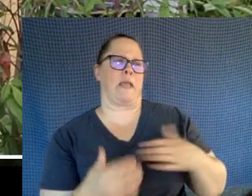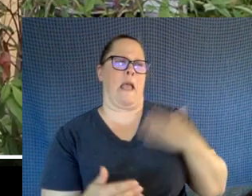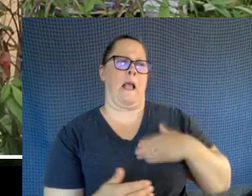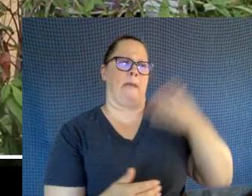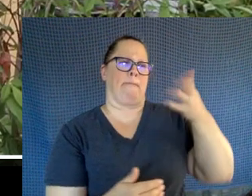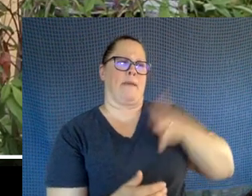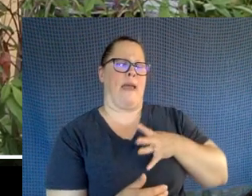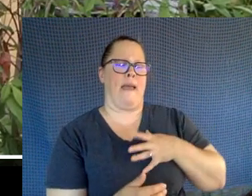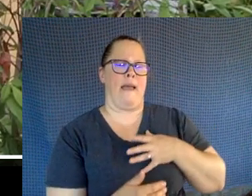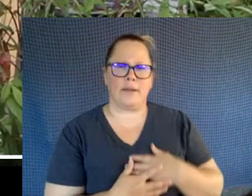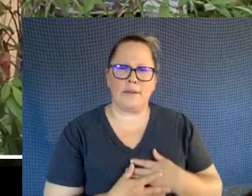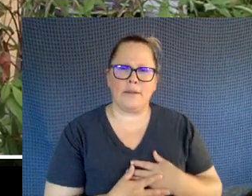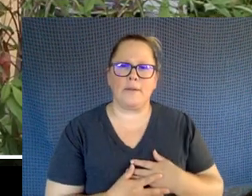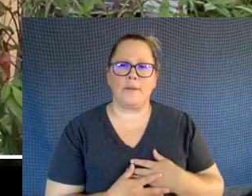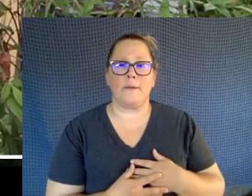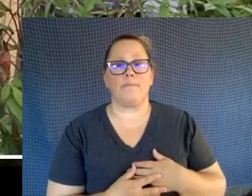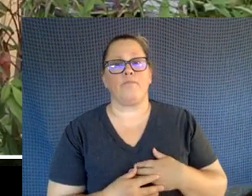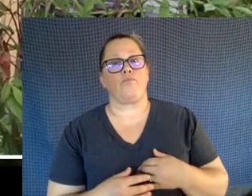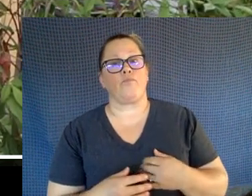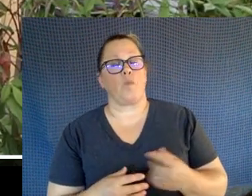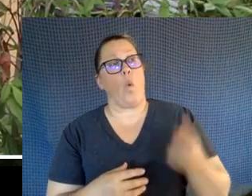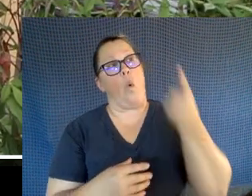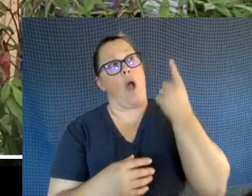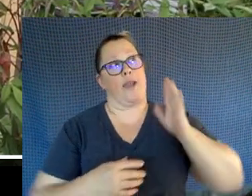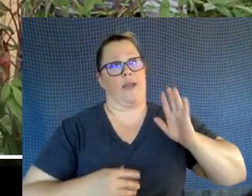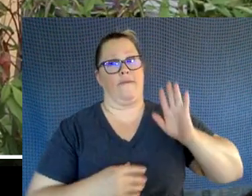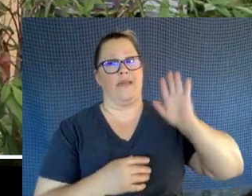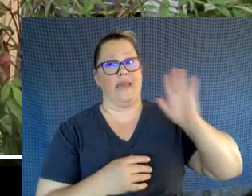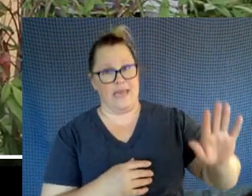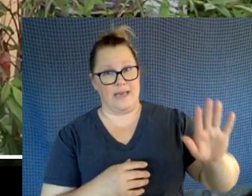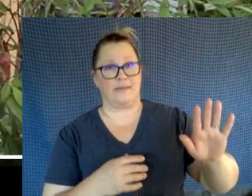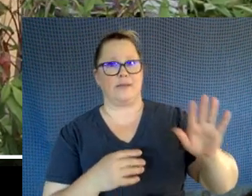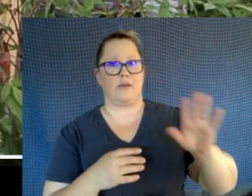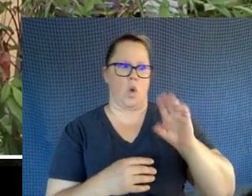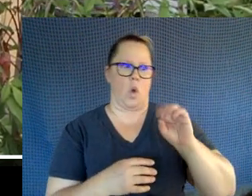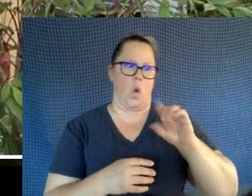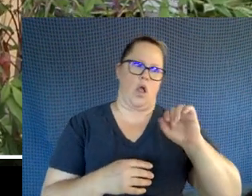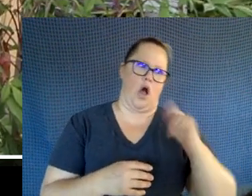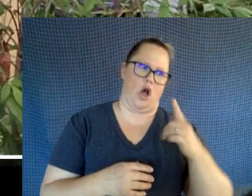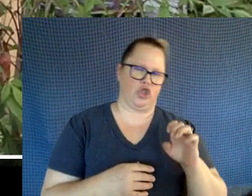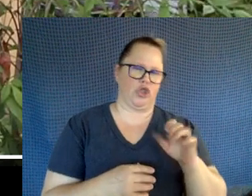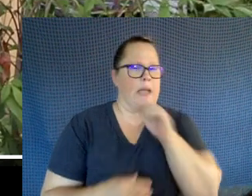have one of his collage pieces now not Mrs. Kane and I. At the Crocker Museum here